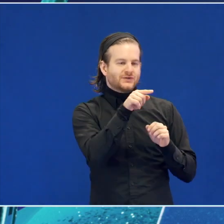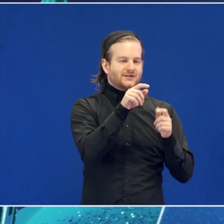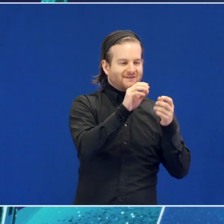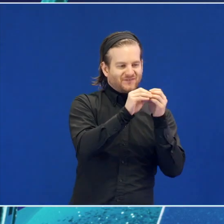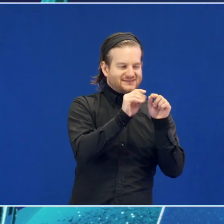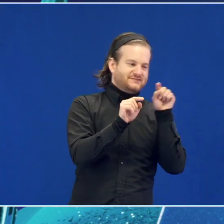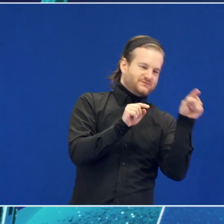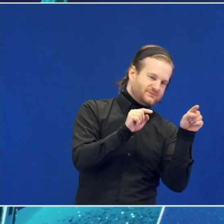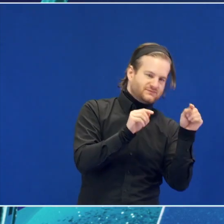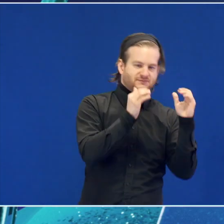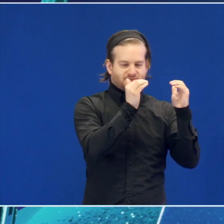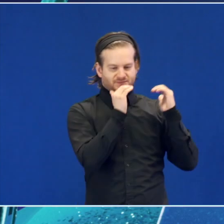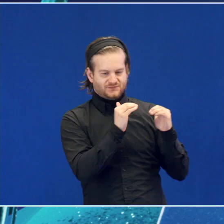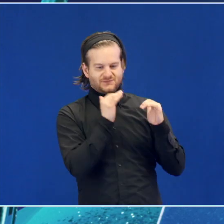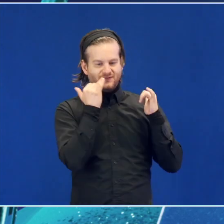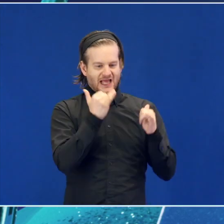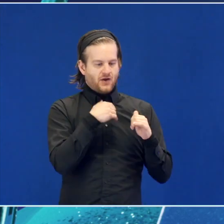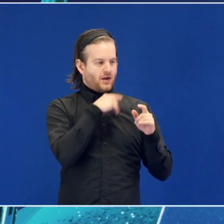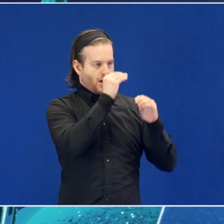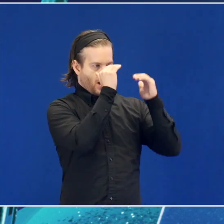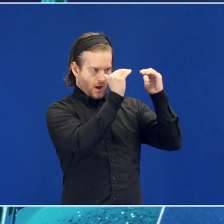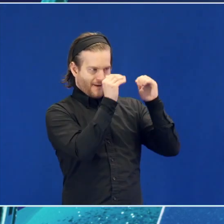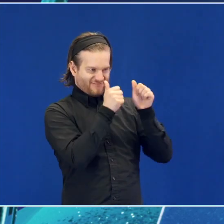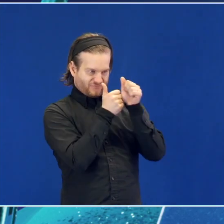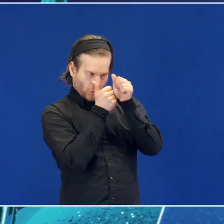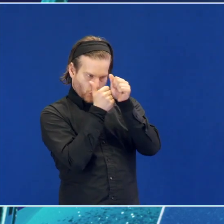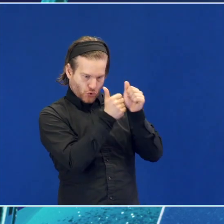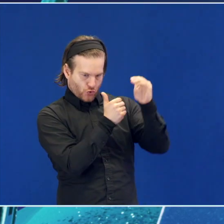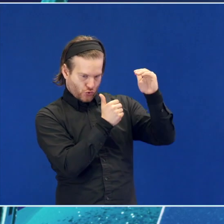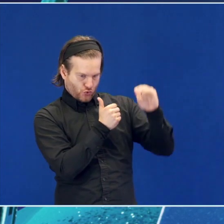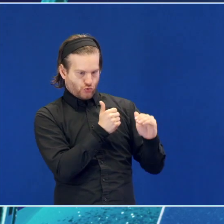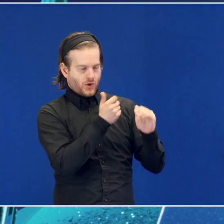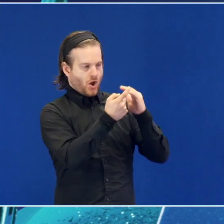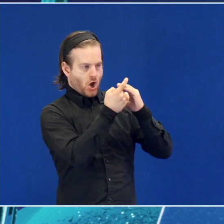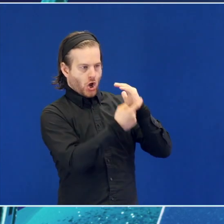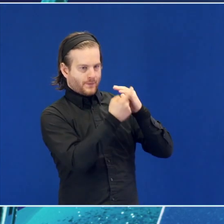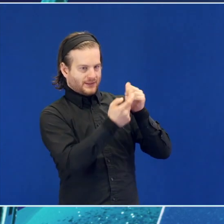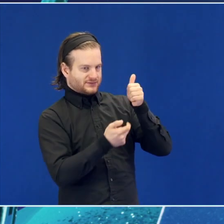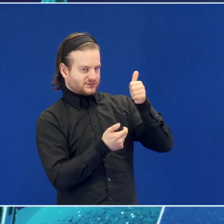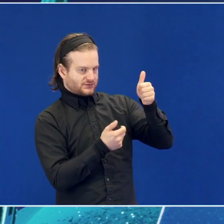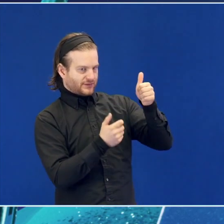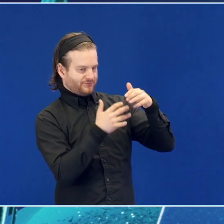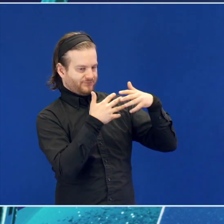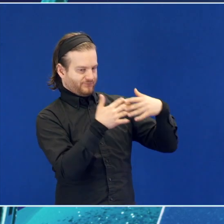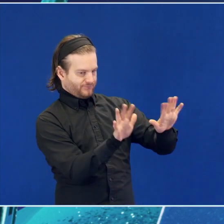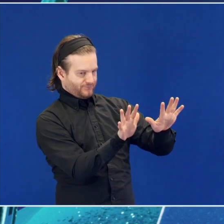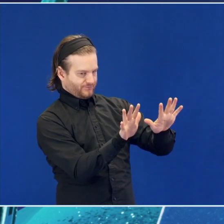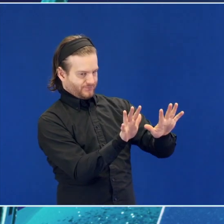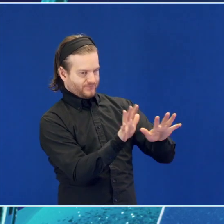So as Dylan was saying, you have a -- when you do your pull request, it's already clean,